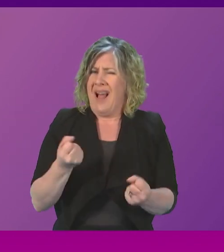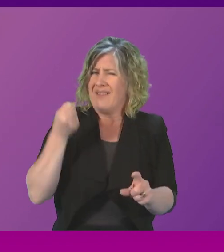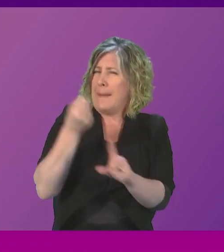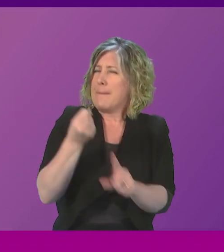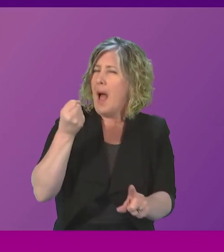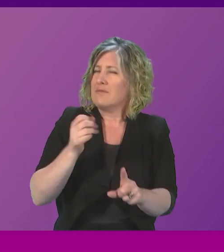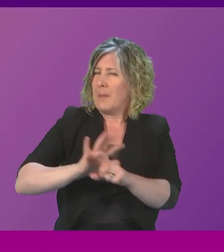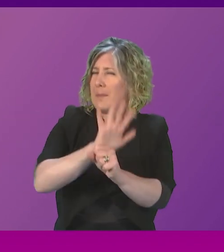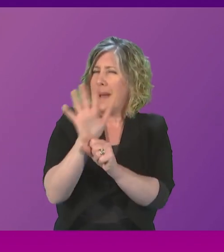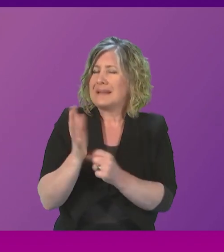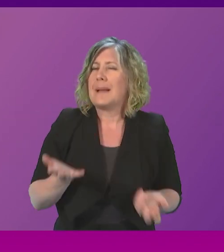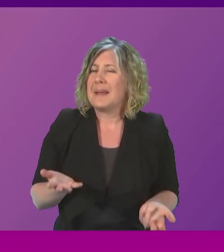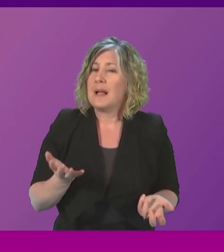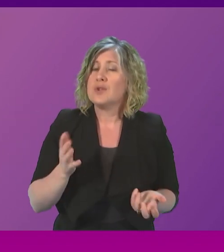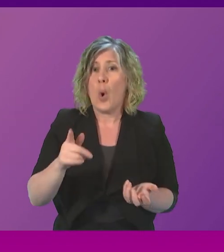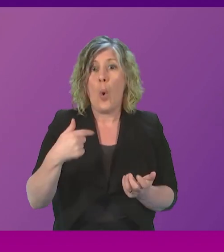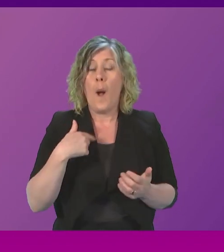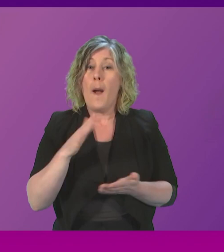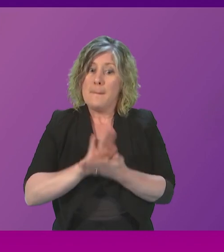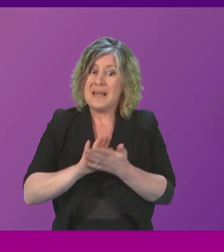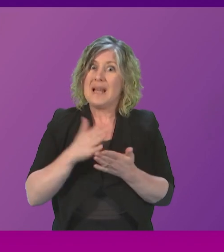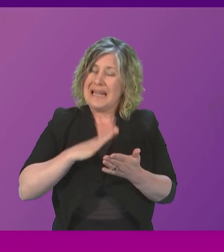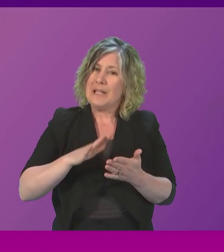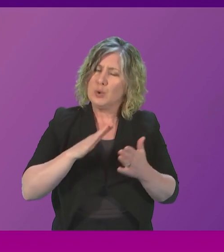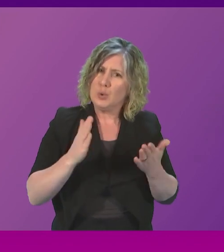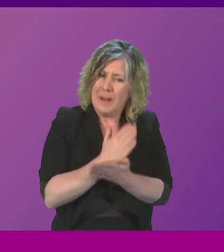We are not only ensuring that we do the right thing in the recovery of the NHS but that